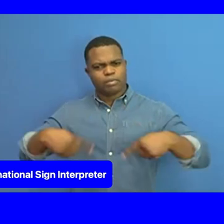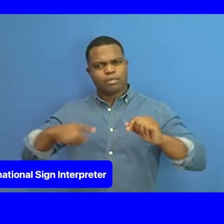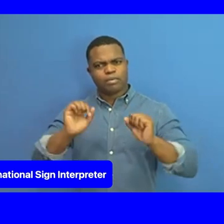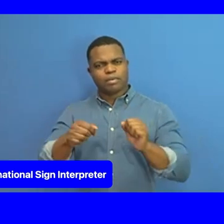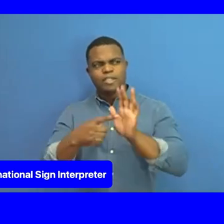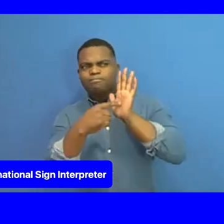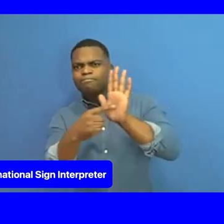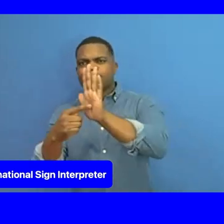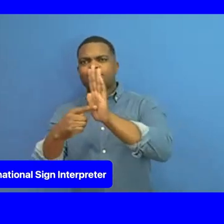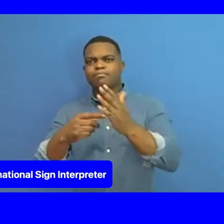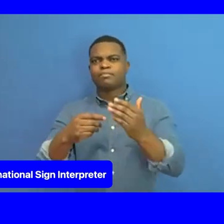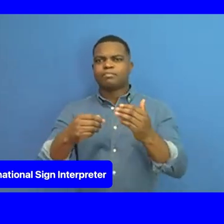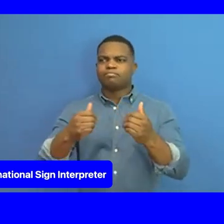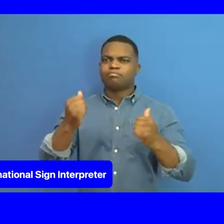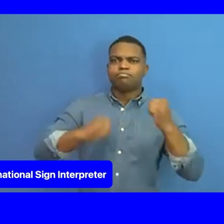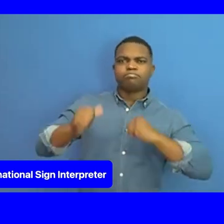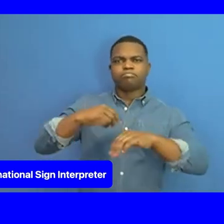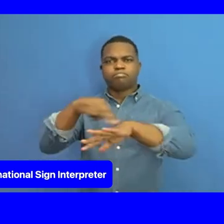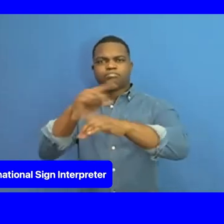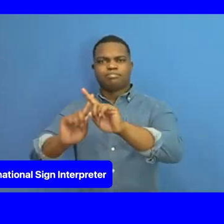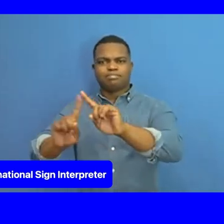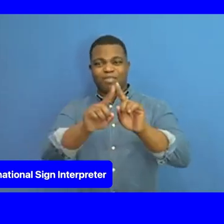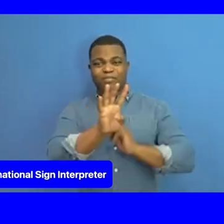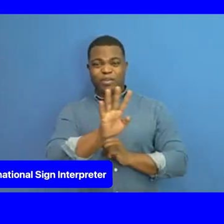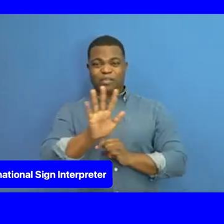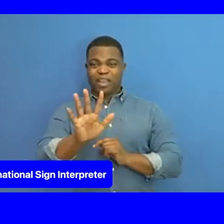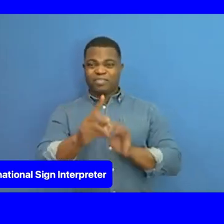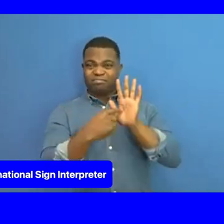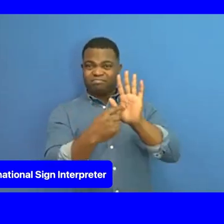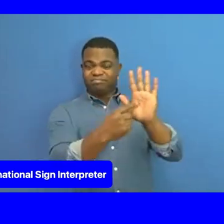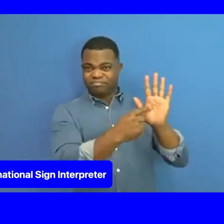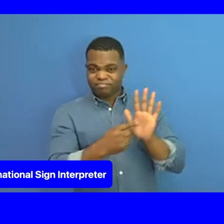rural areas, bridging gaps between audiences and artists